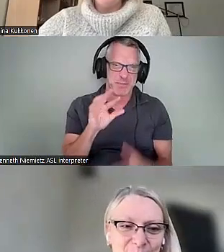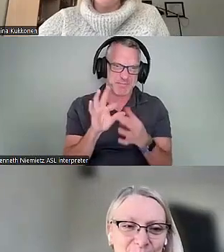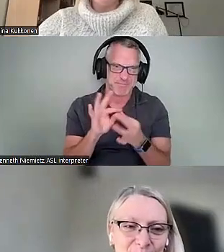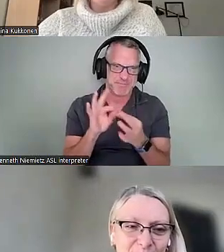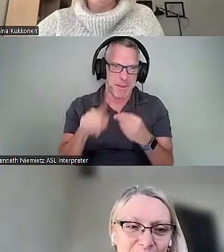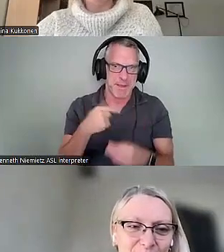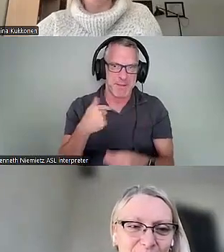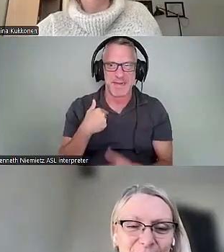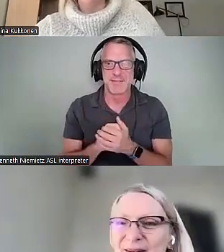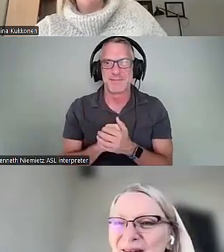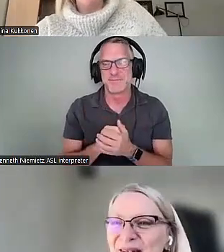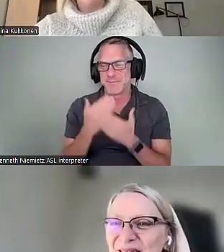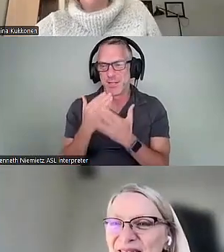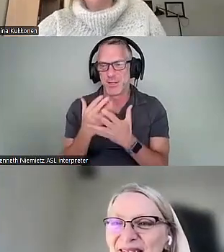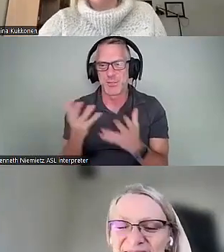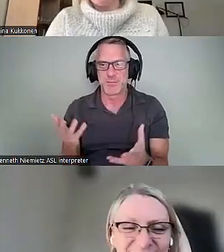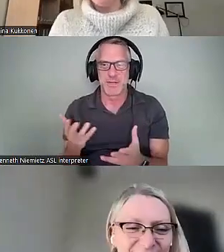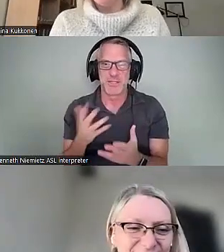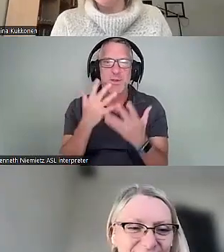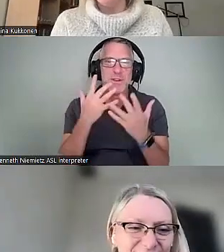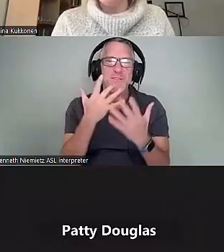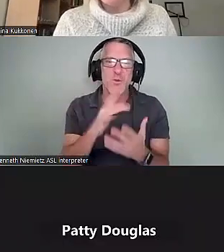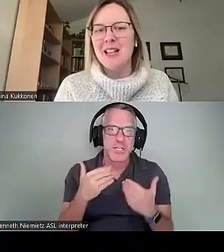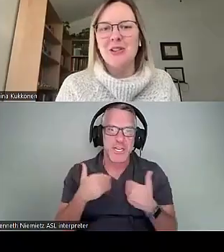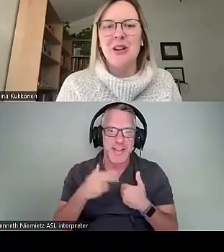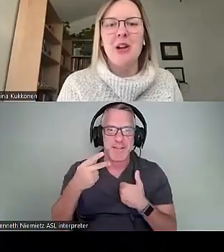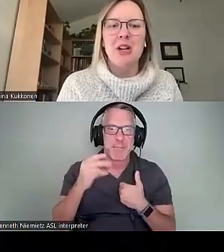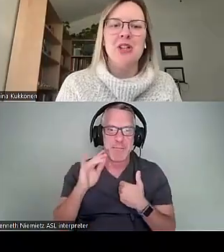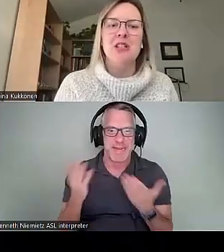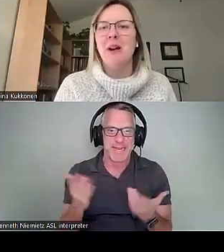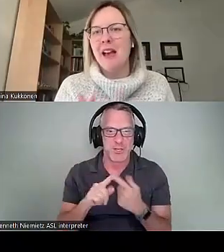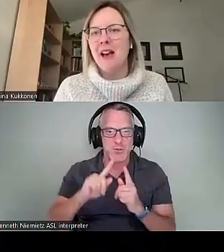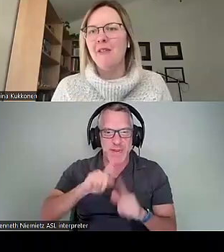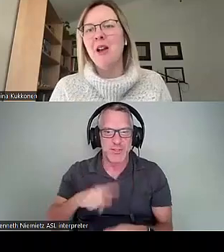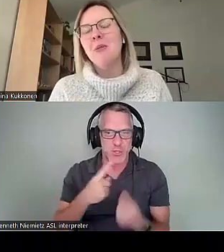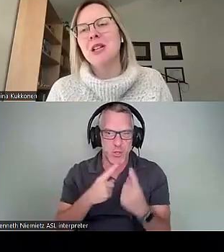Tiina Kukkonen: Thank you so much. Yeah, we're very fortunate to have Patty here again to answer any questions you might have pertaining